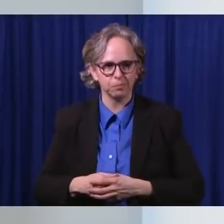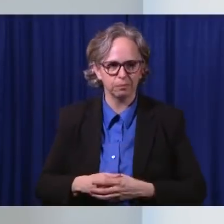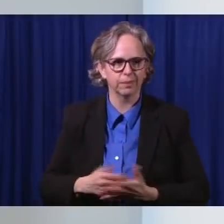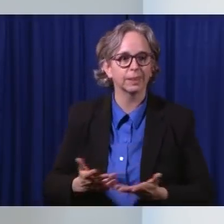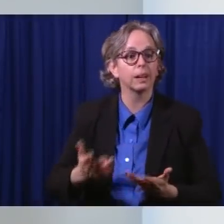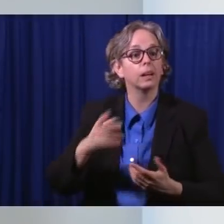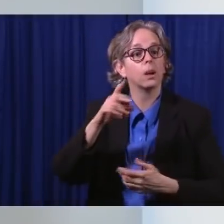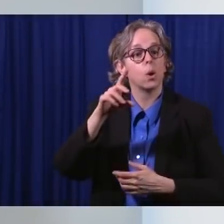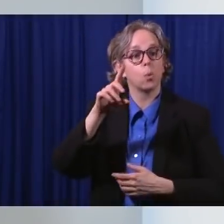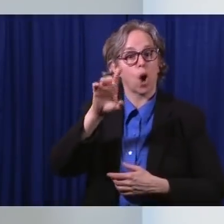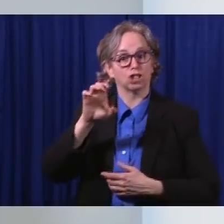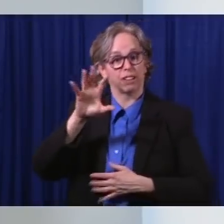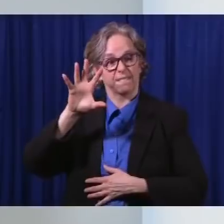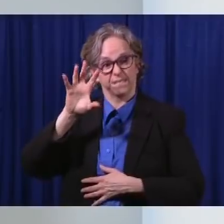OF THE TRAINING OPPORTUNITIES